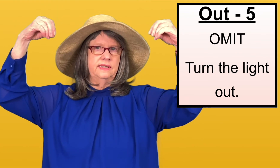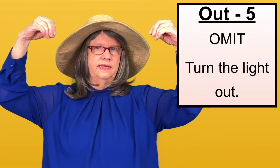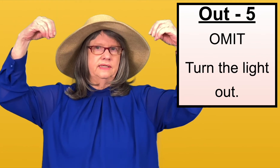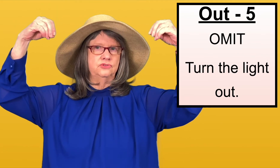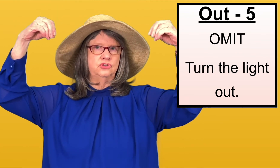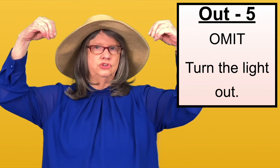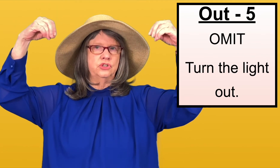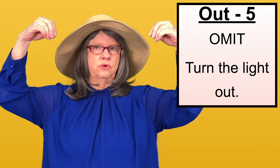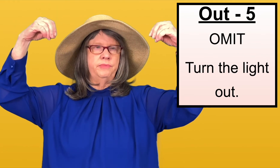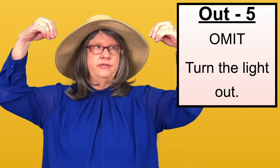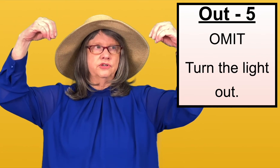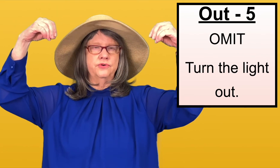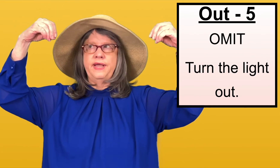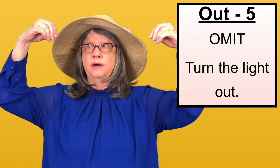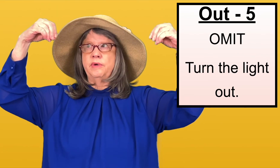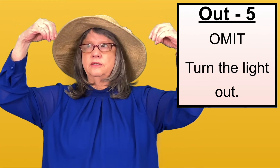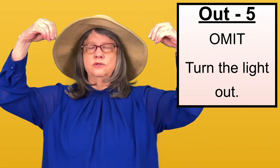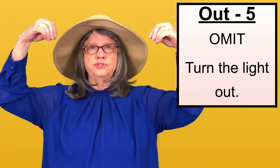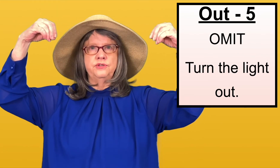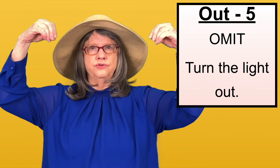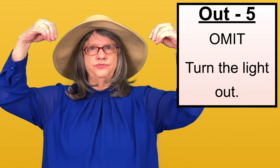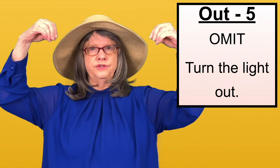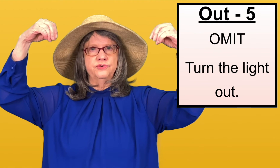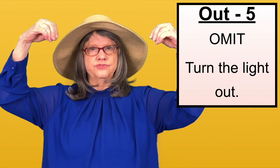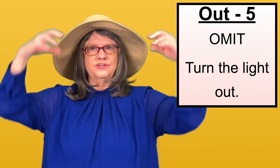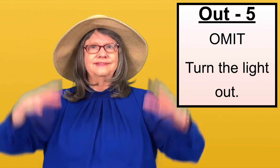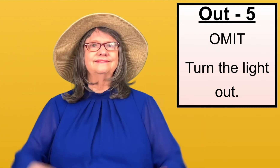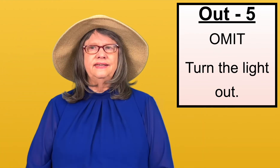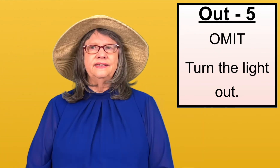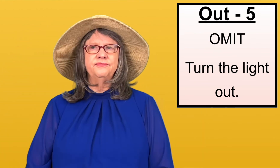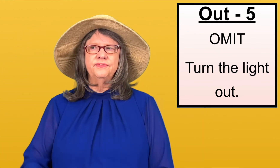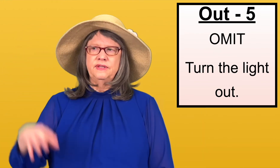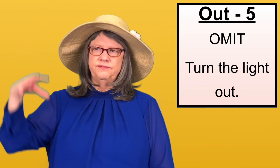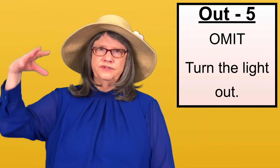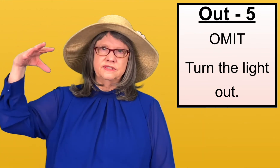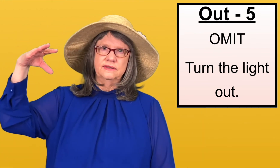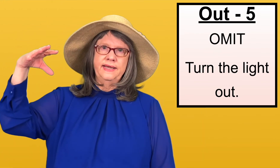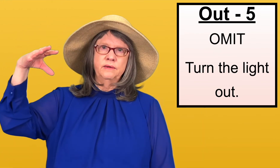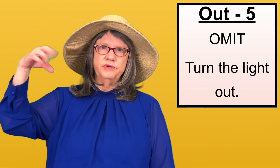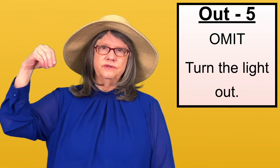show them being turned out by closing your fingers. If it is a lamp,